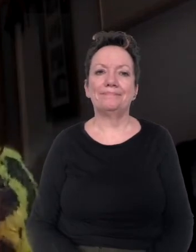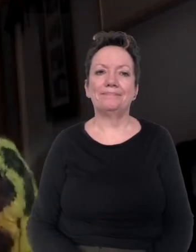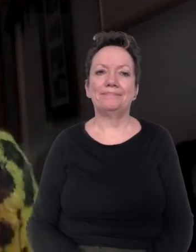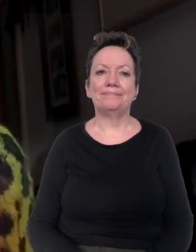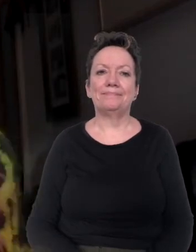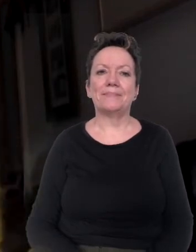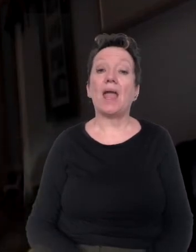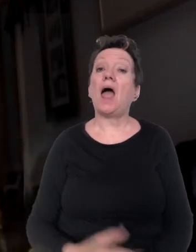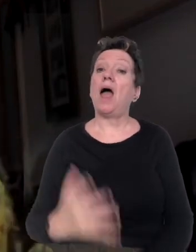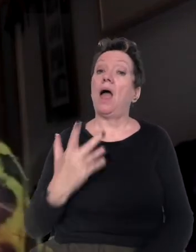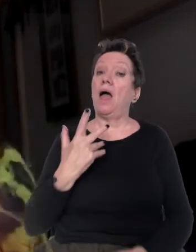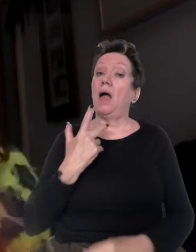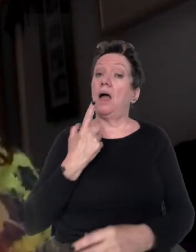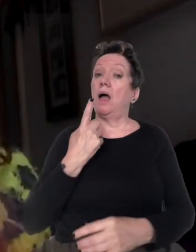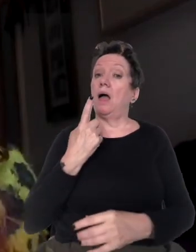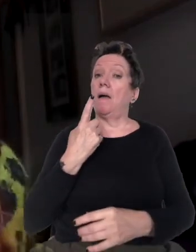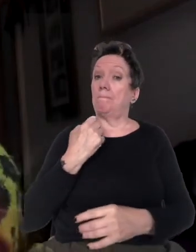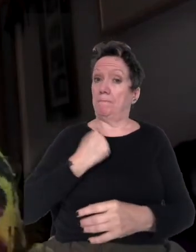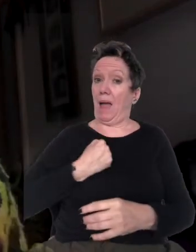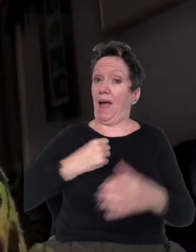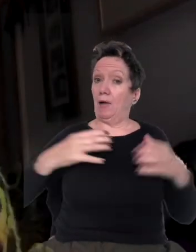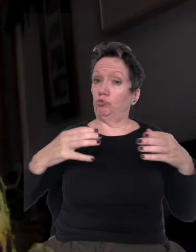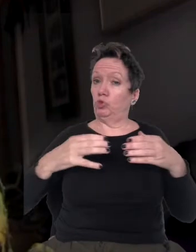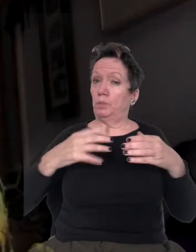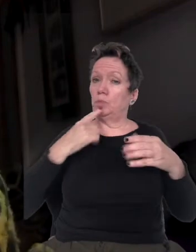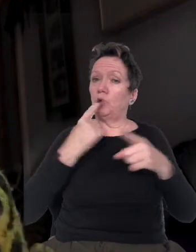Um, so I was in the group that was about Chris waiting during lockdown.